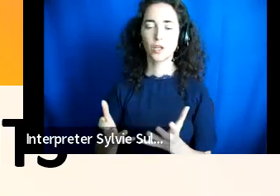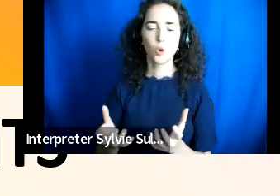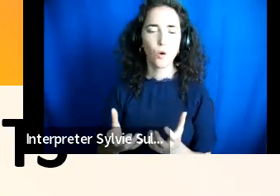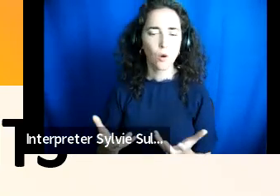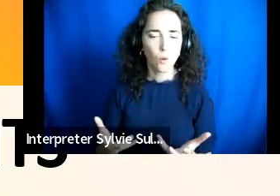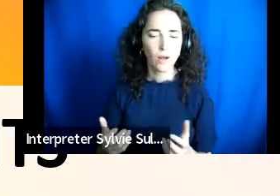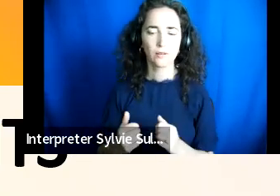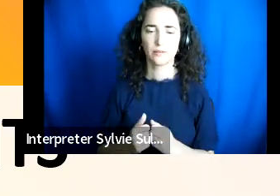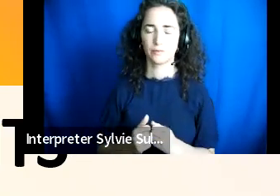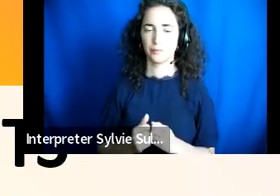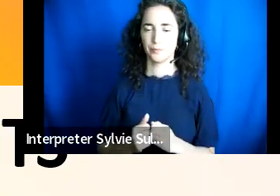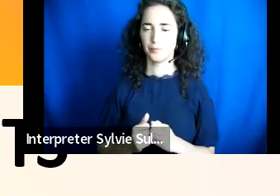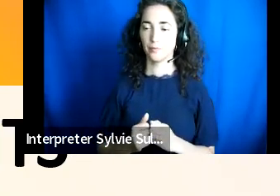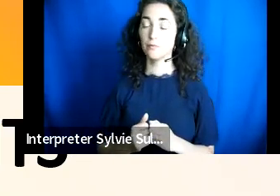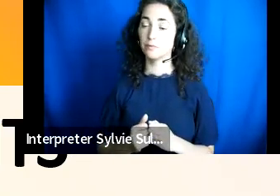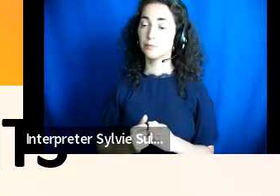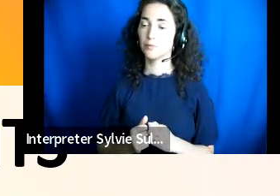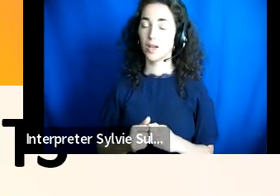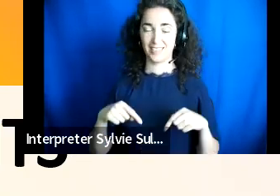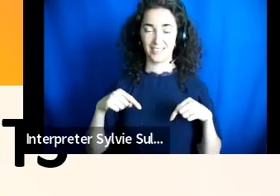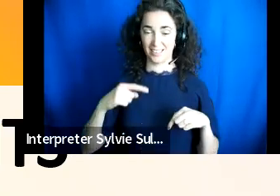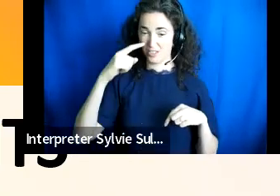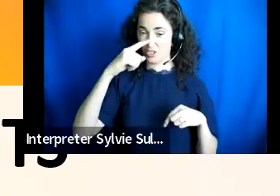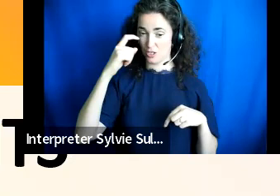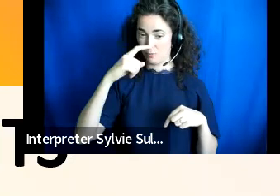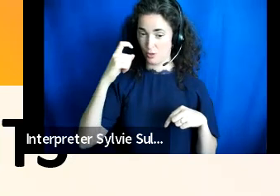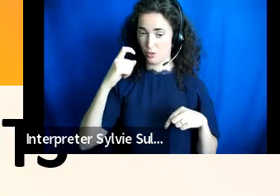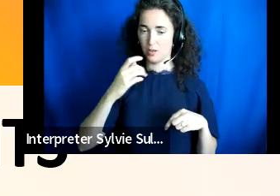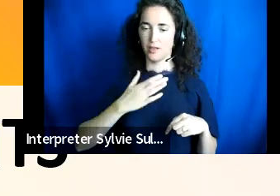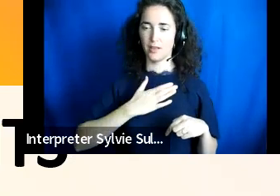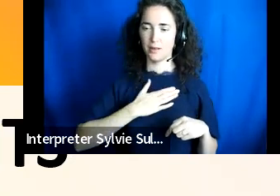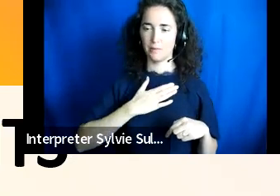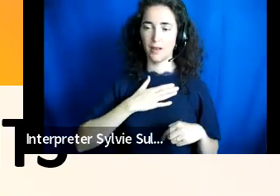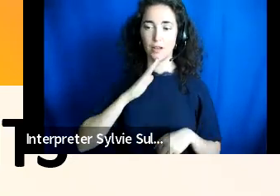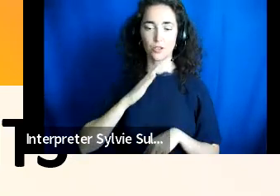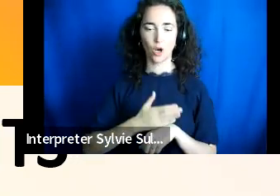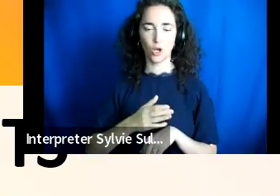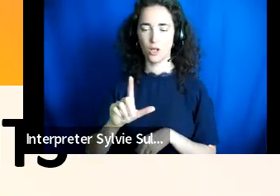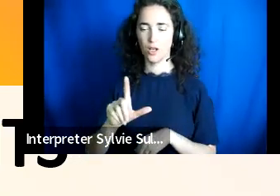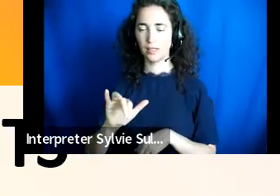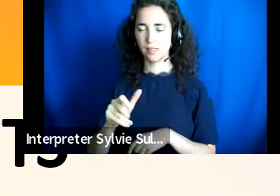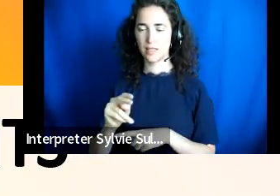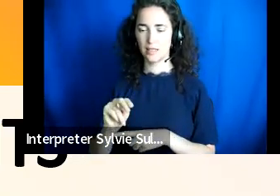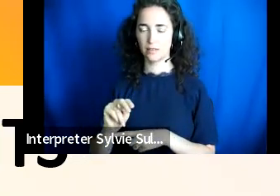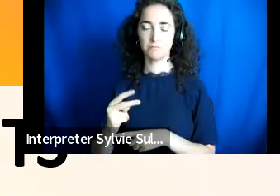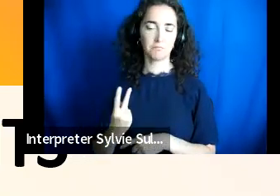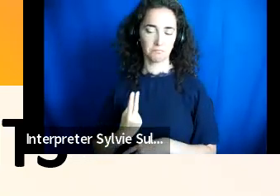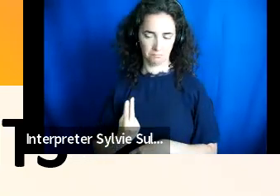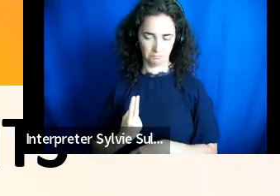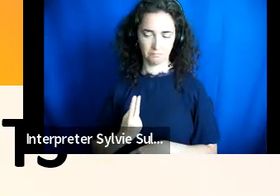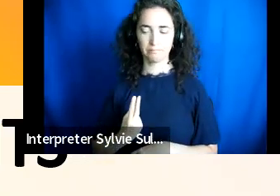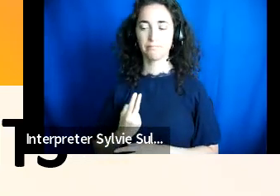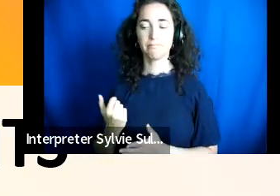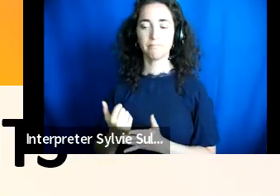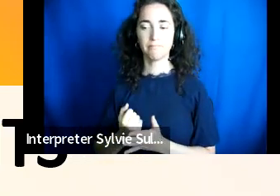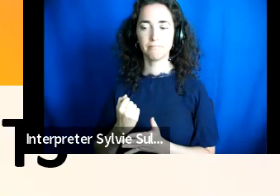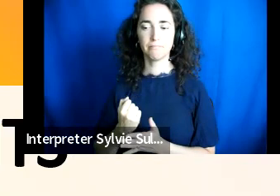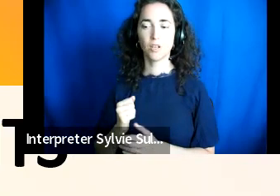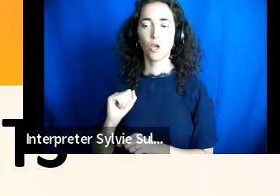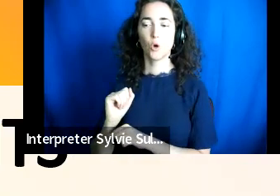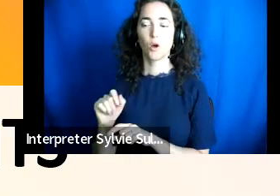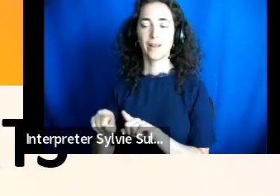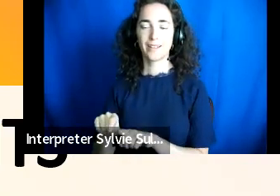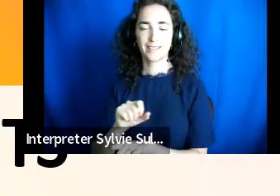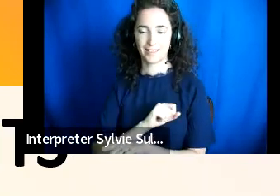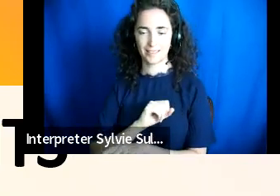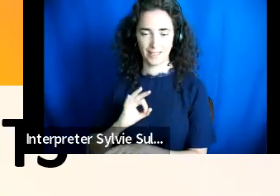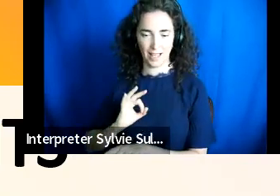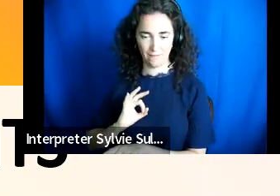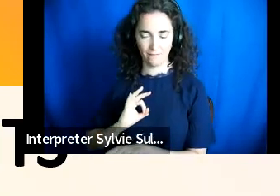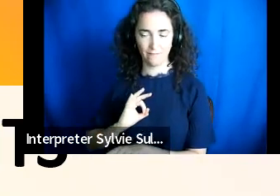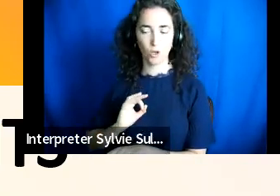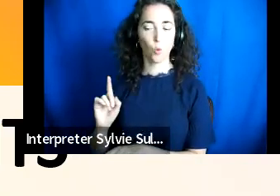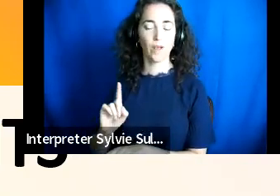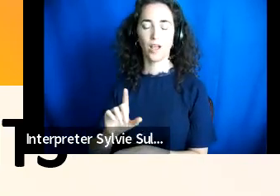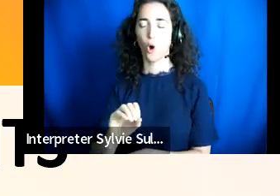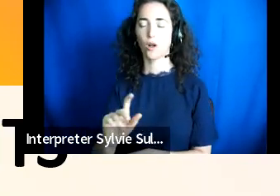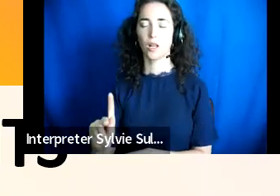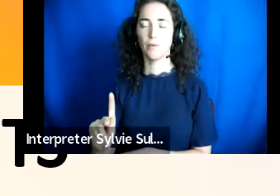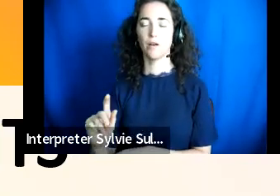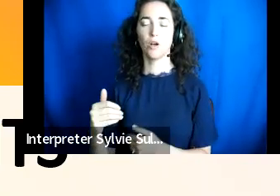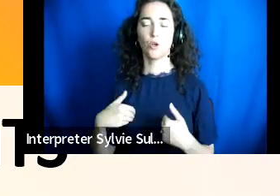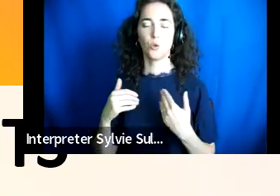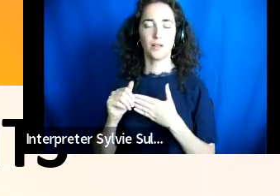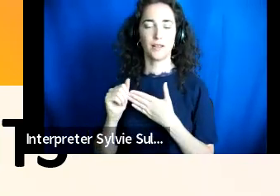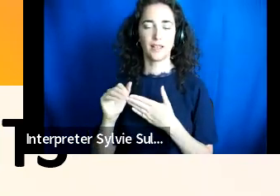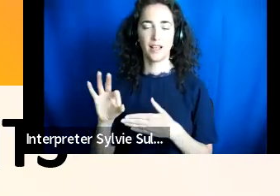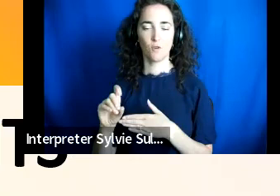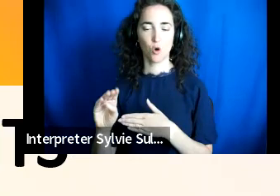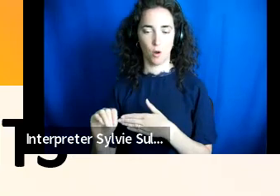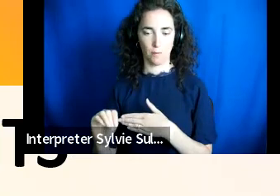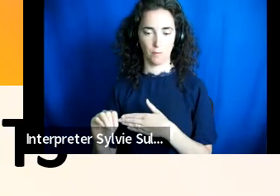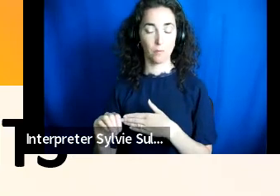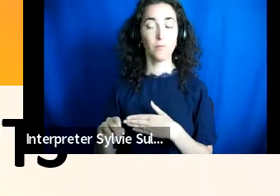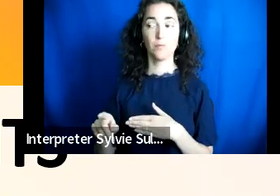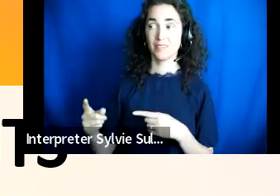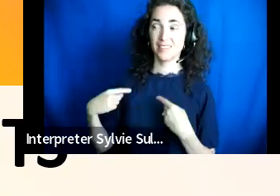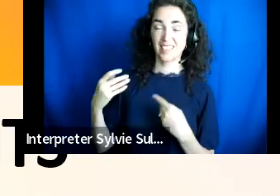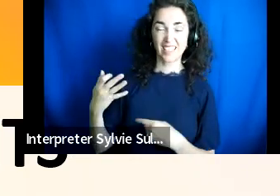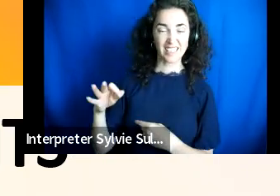But just this summer my my daughter Lillian and I had the opportunity to work as staff at the Oklahoma and youth leadership forum, and they're in their nineteenth year so they've they've